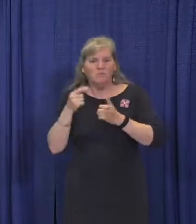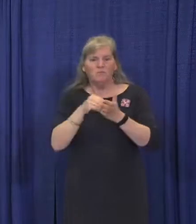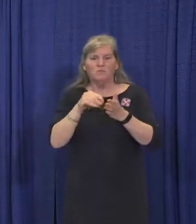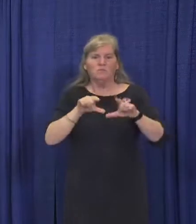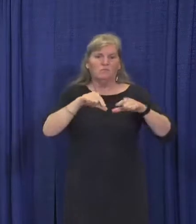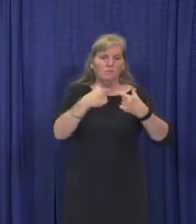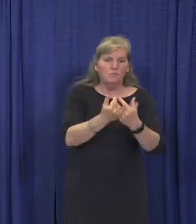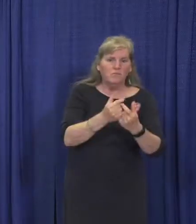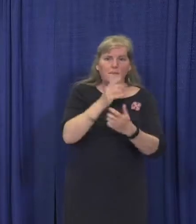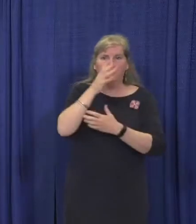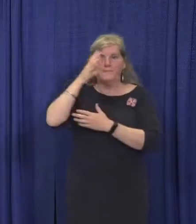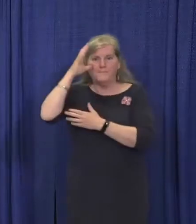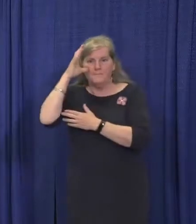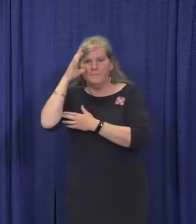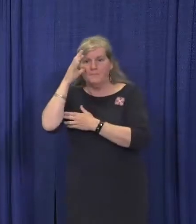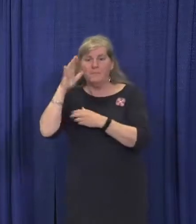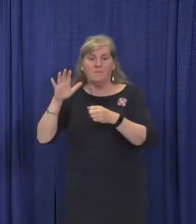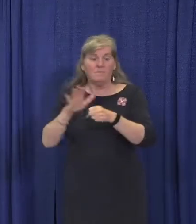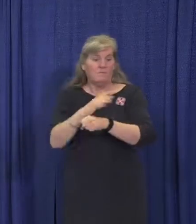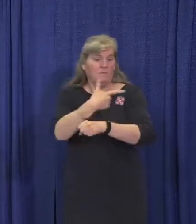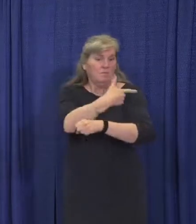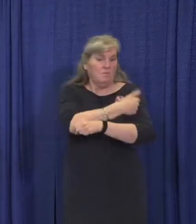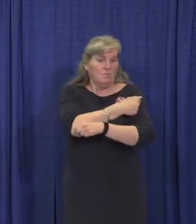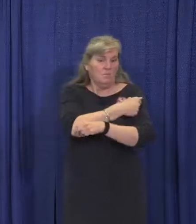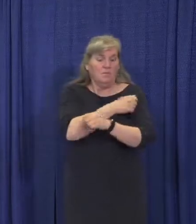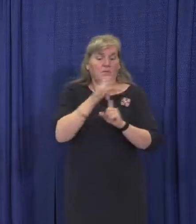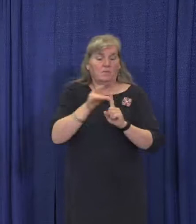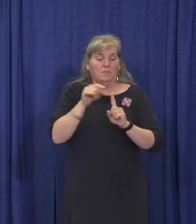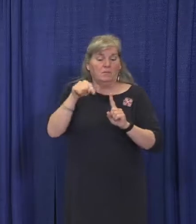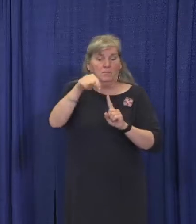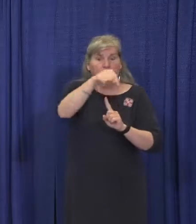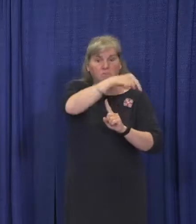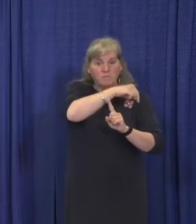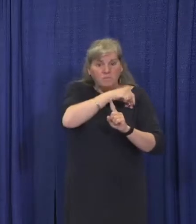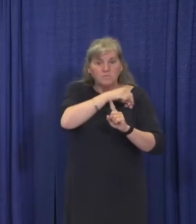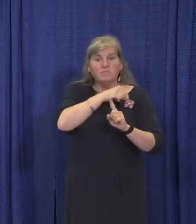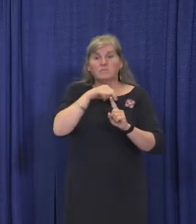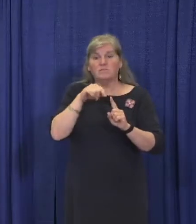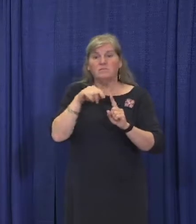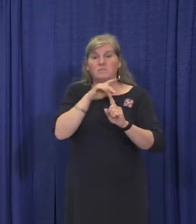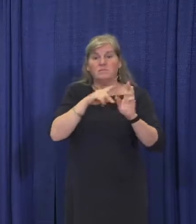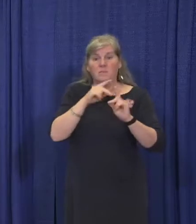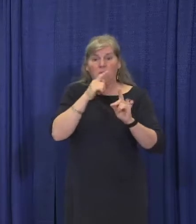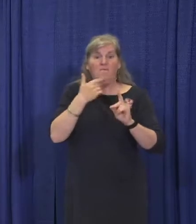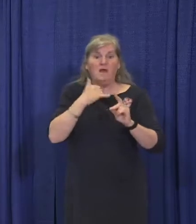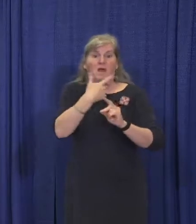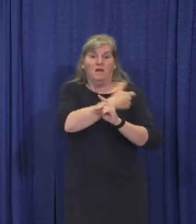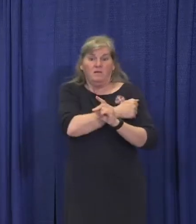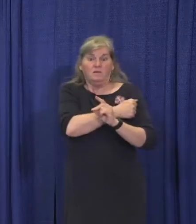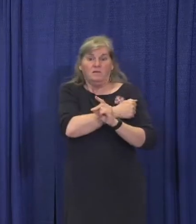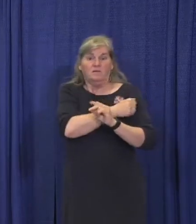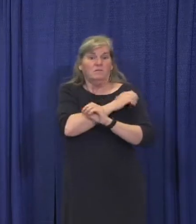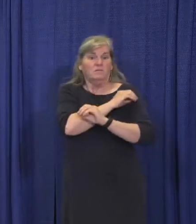groups and parents fully vaccinated contacts of any of the outbreak groups who have not